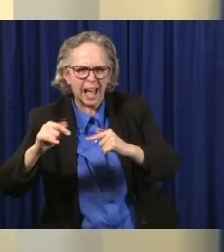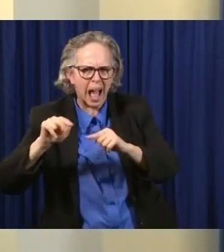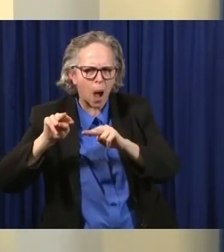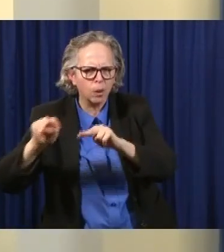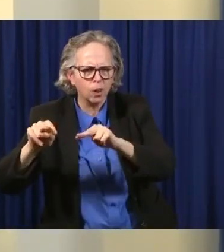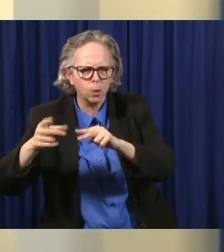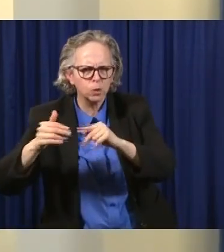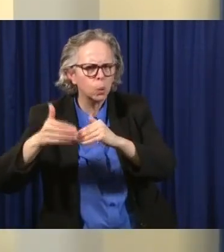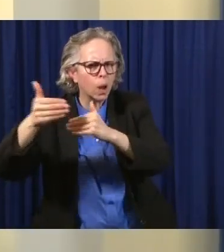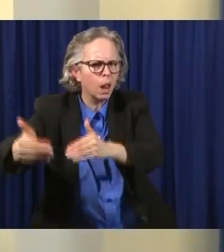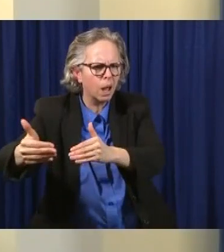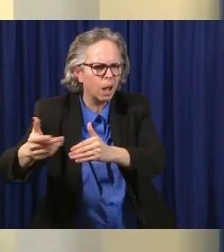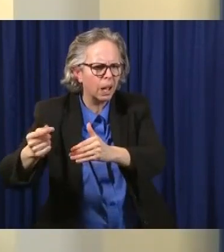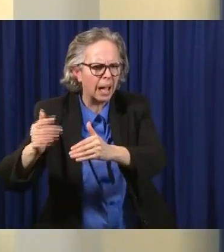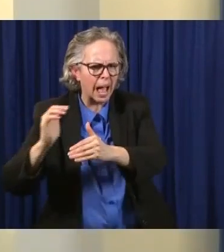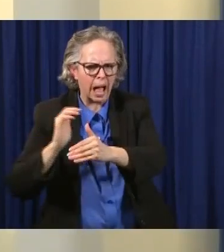WE FLATTENED THAT IN OHIO.